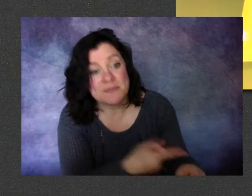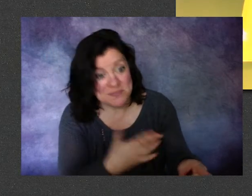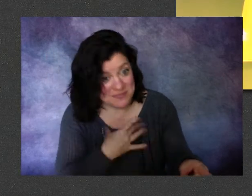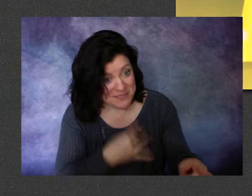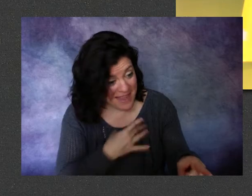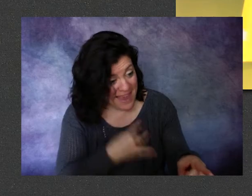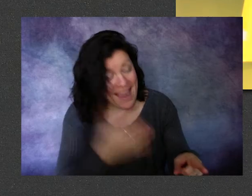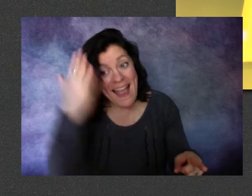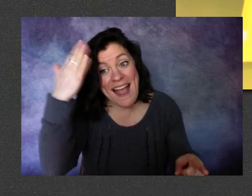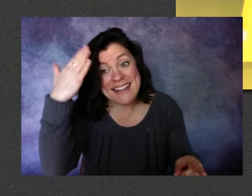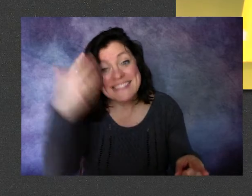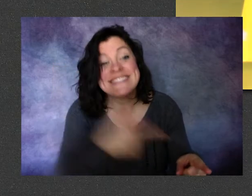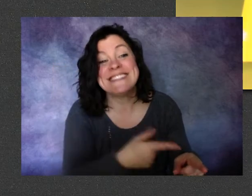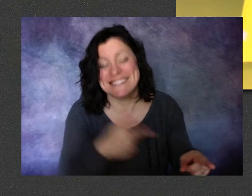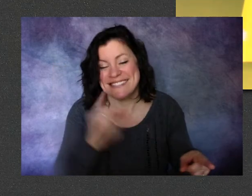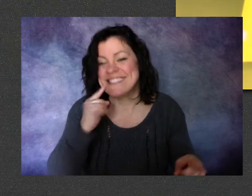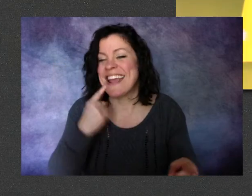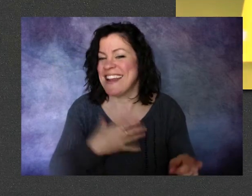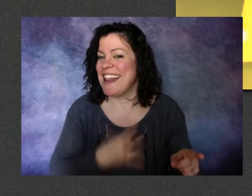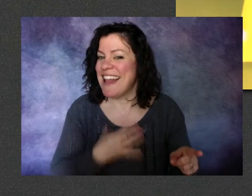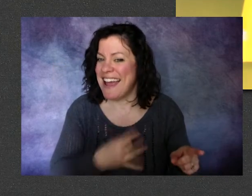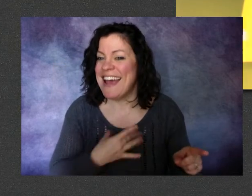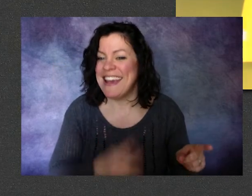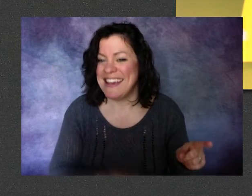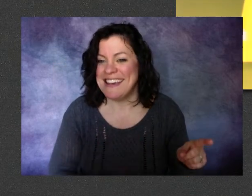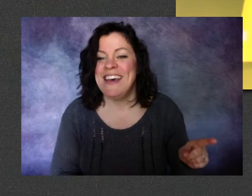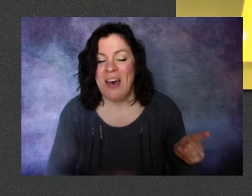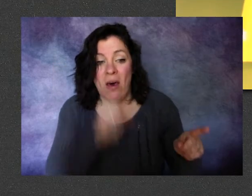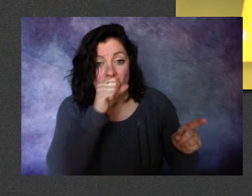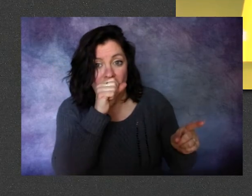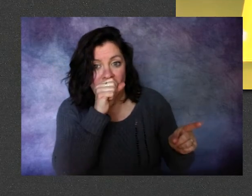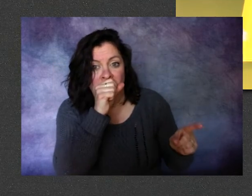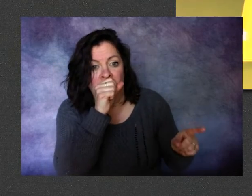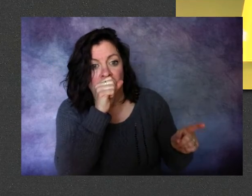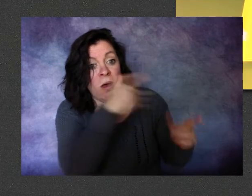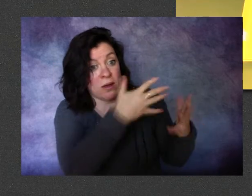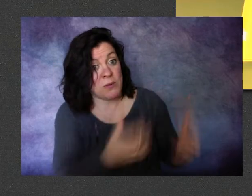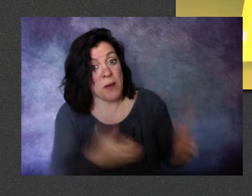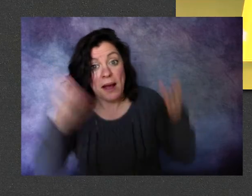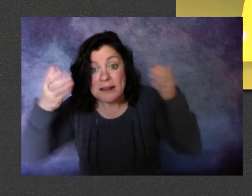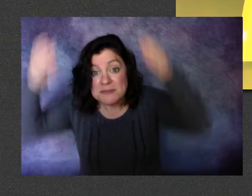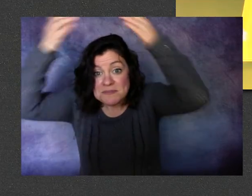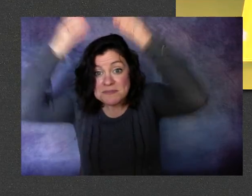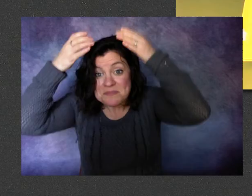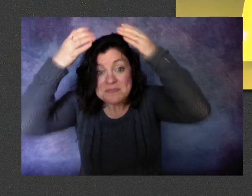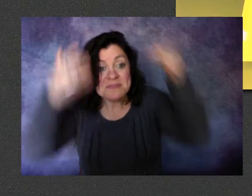How do you like our hat? Do you like it? Check it out. Do you want to try it on, Candy? Okay!